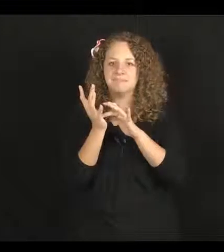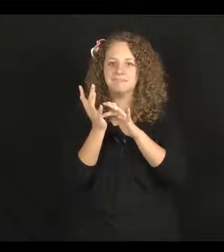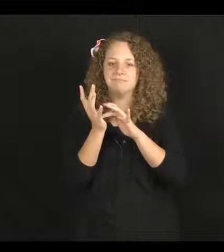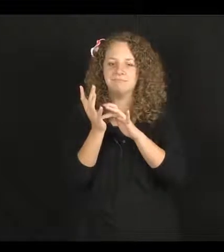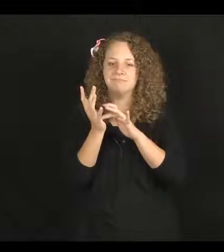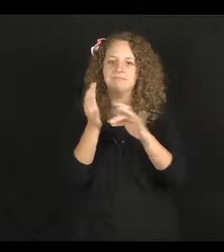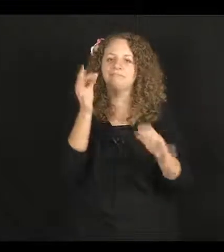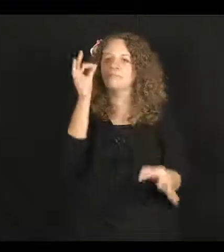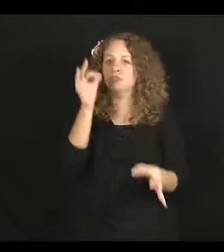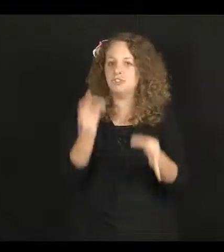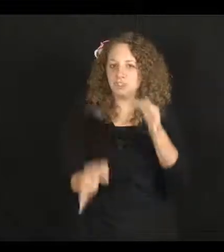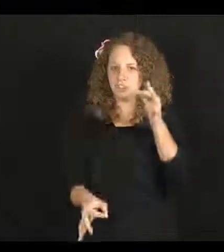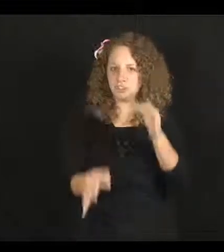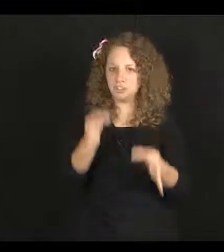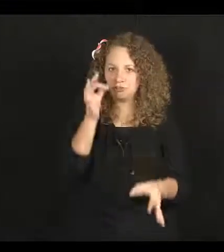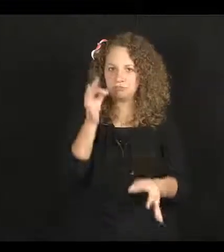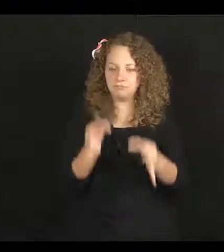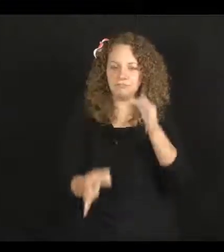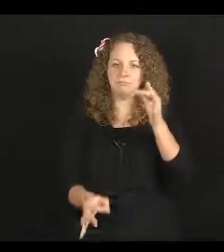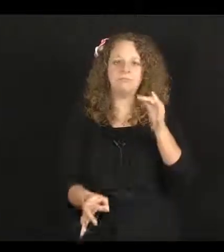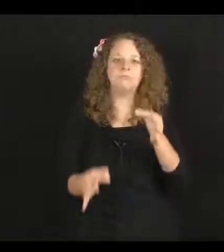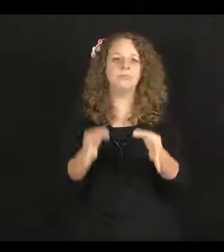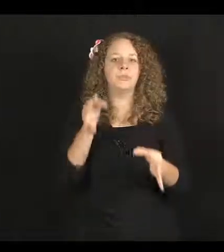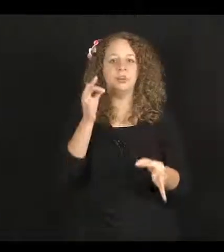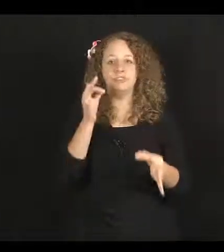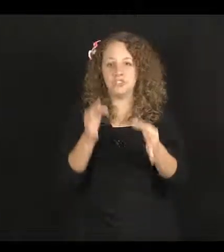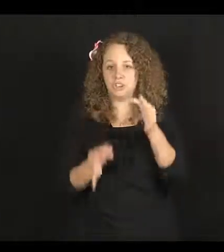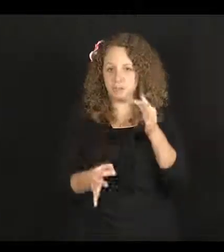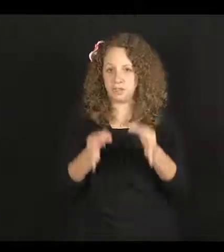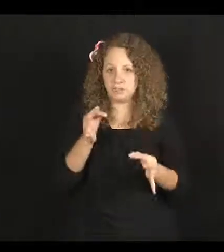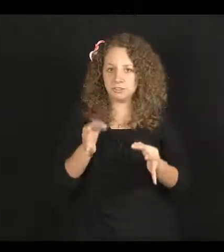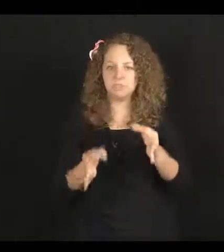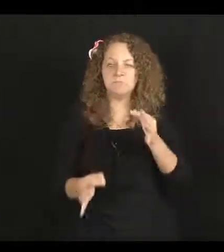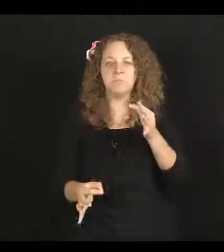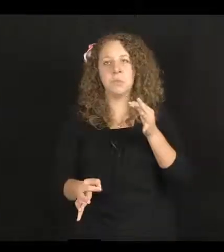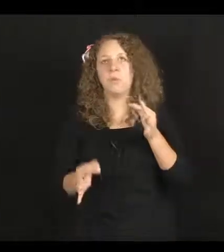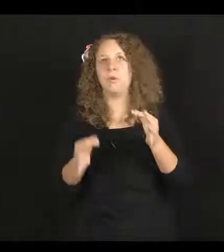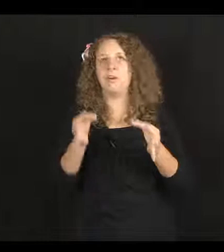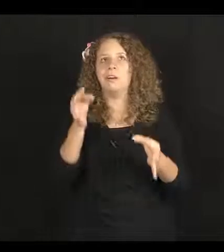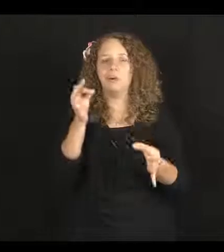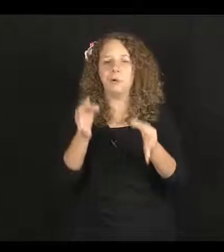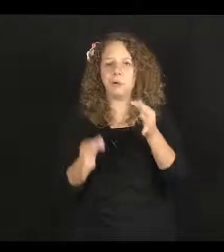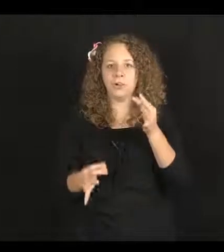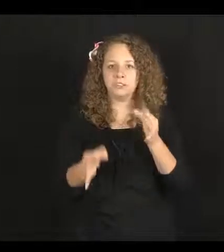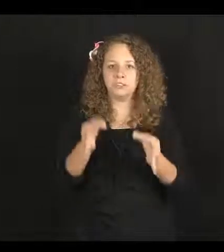JUDGE or JUDGMENT or COURT or